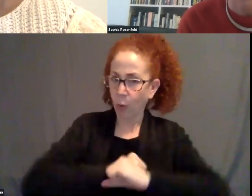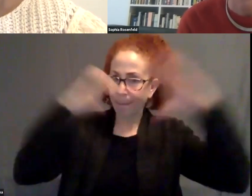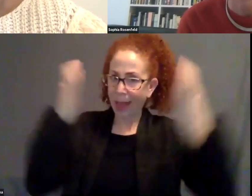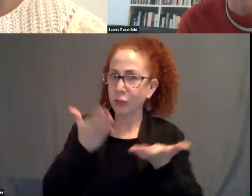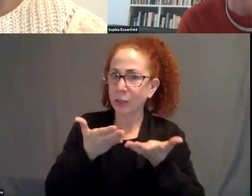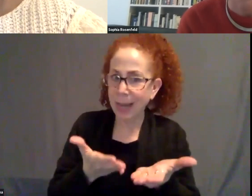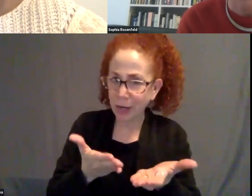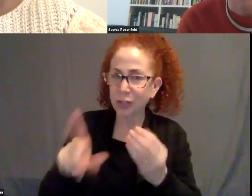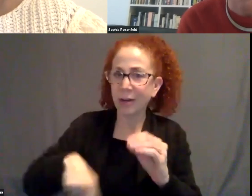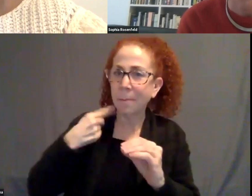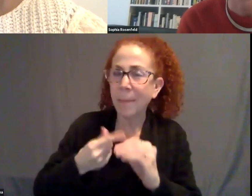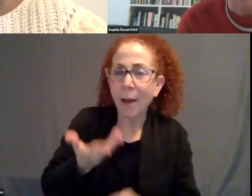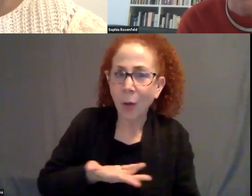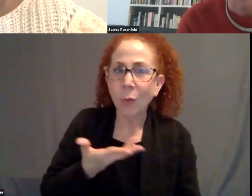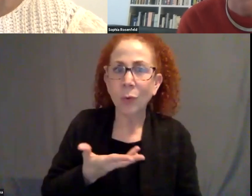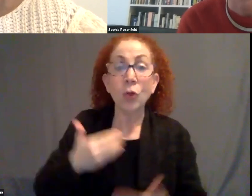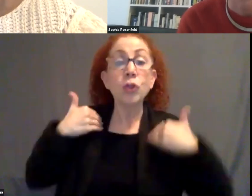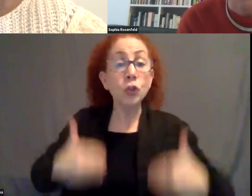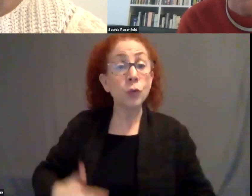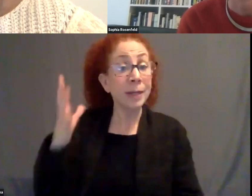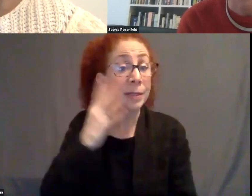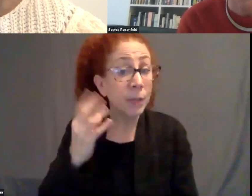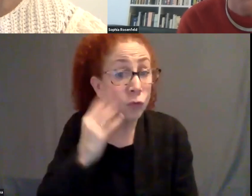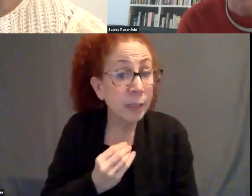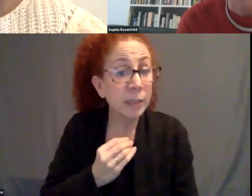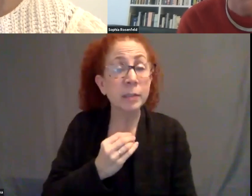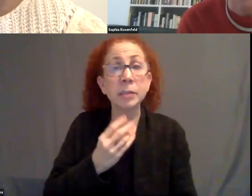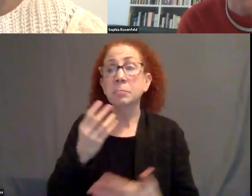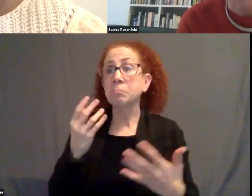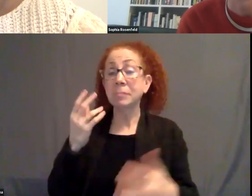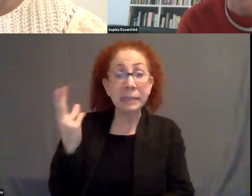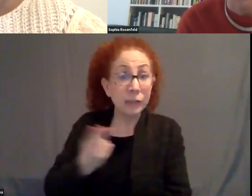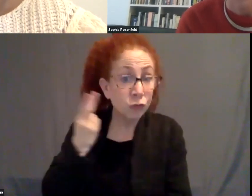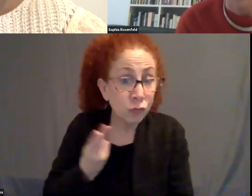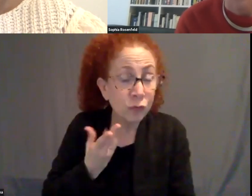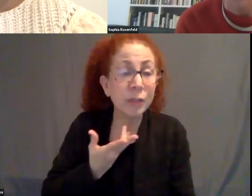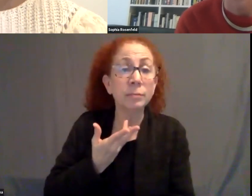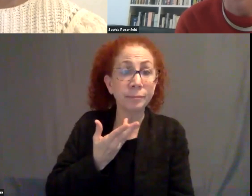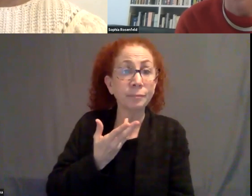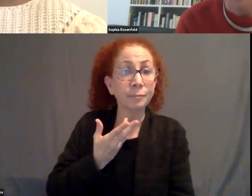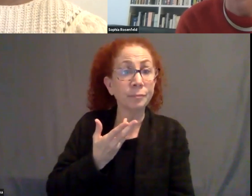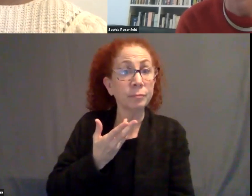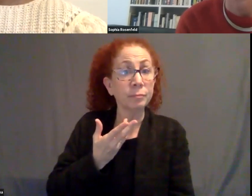about human experiences, human history,